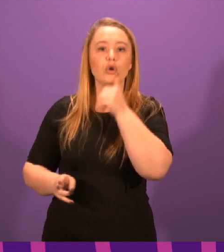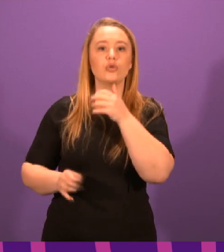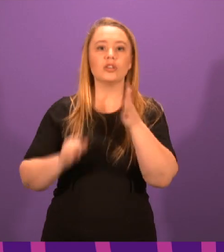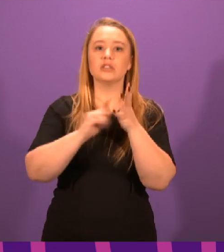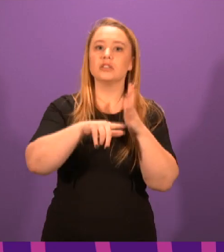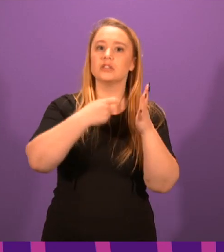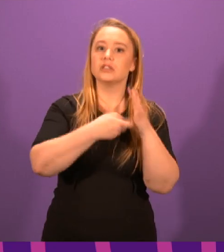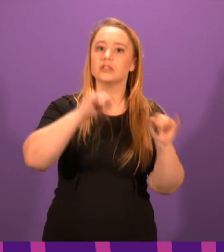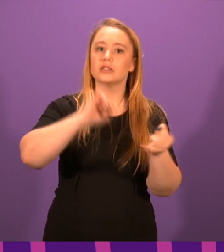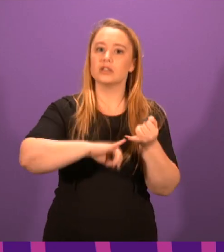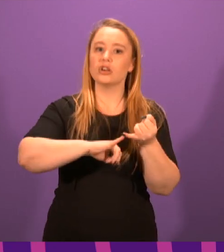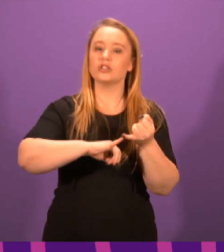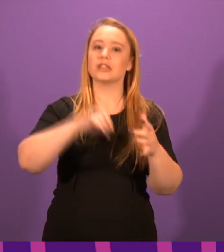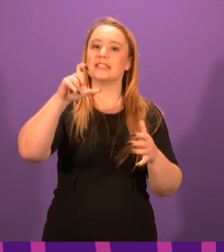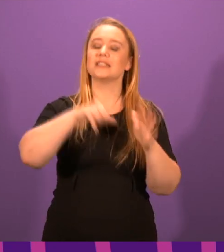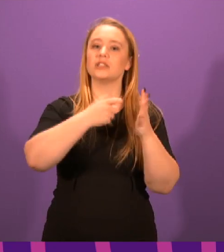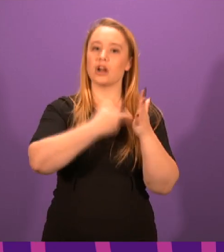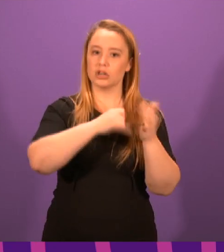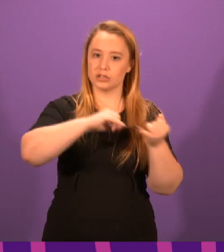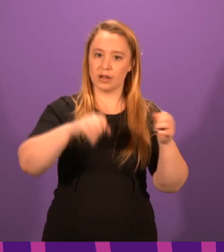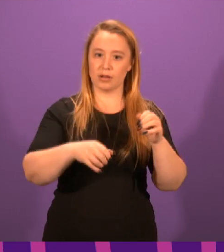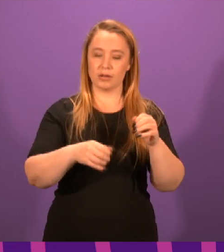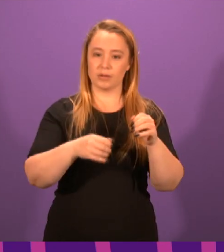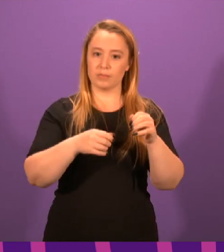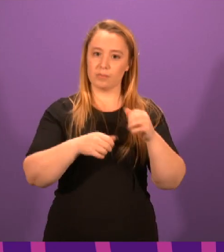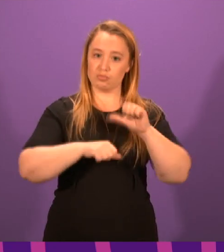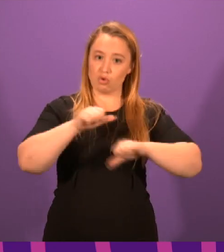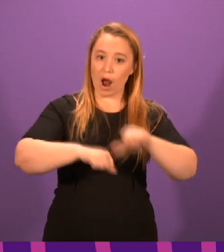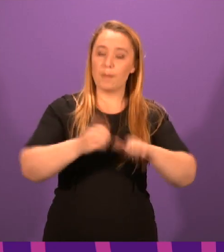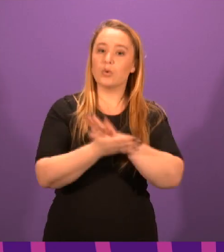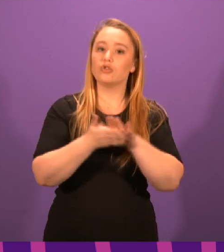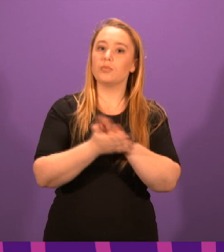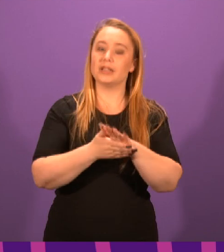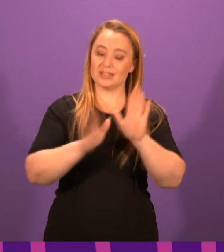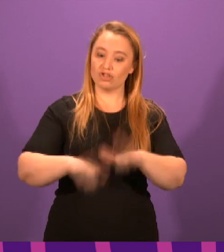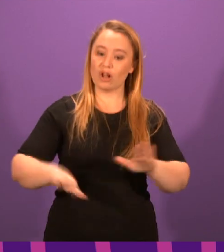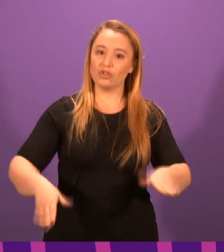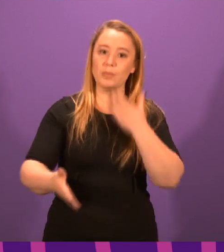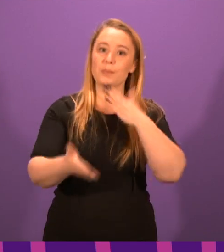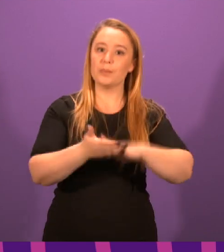is used to plan appointments for childhood vaccinations. As we all know, and as Ms Lennon